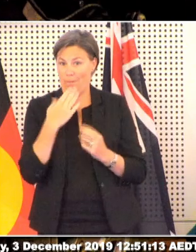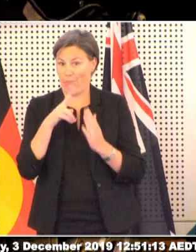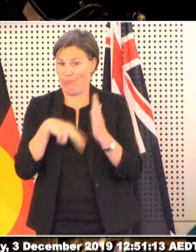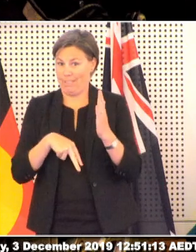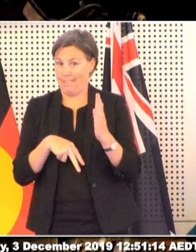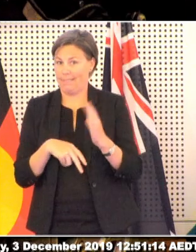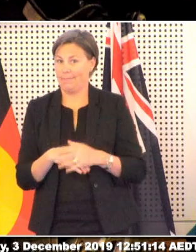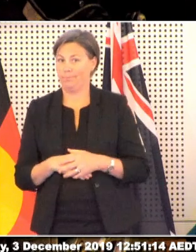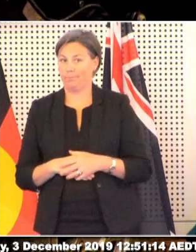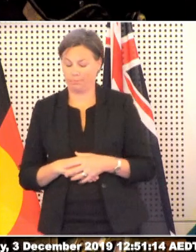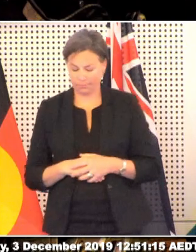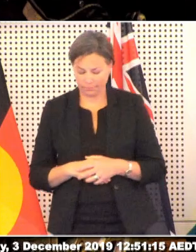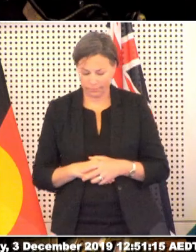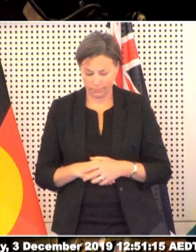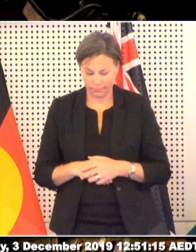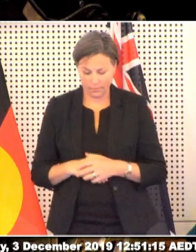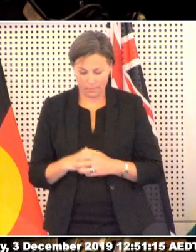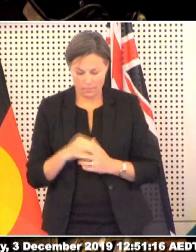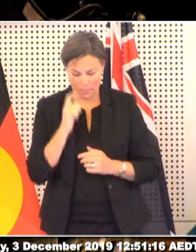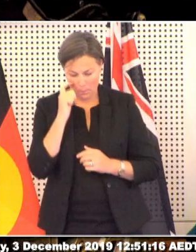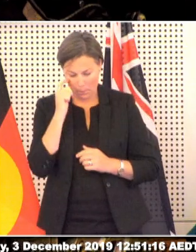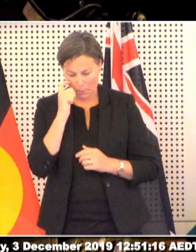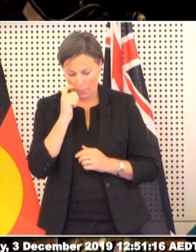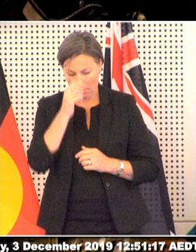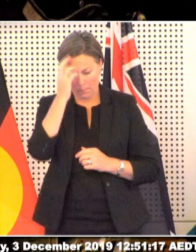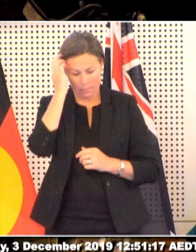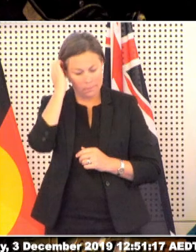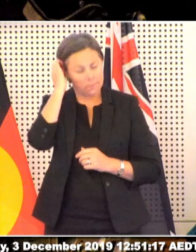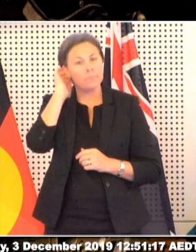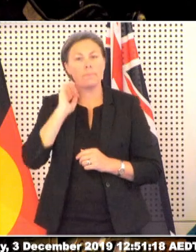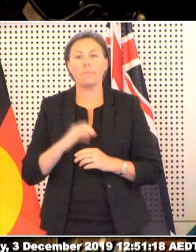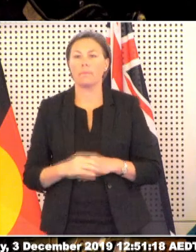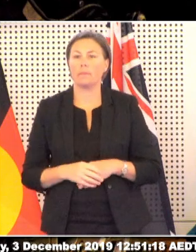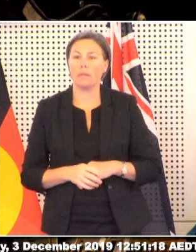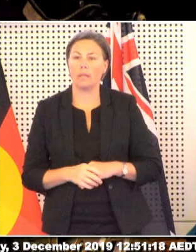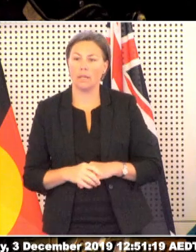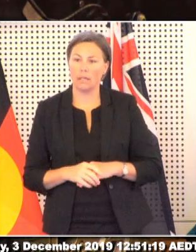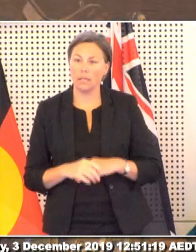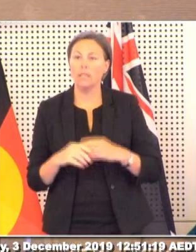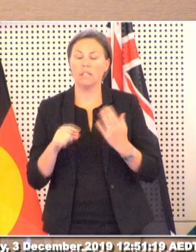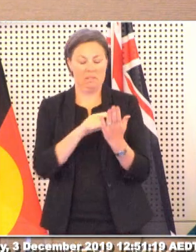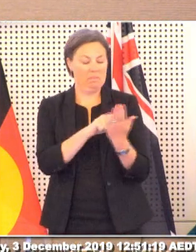Yes. You describe there that you’ve asked your staff for some practice